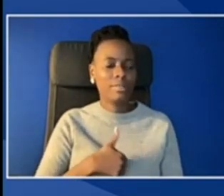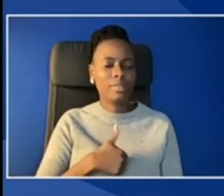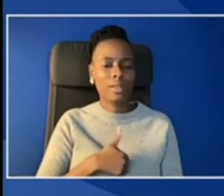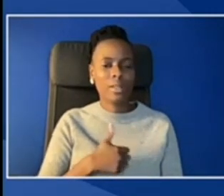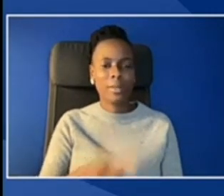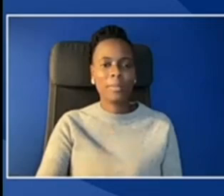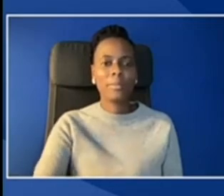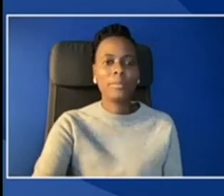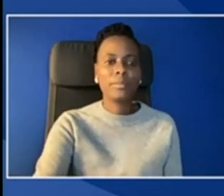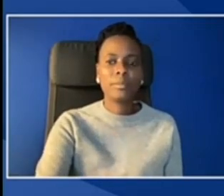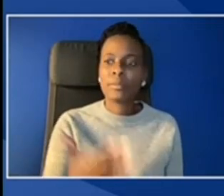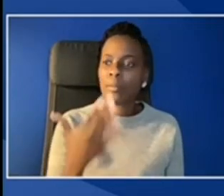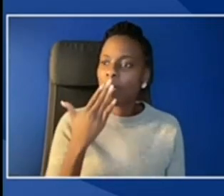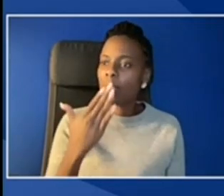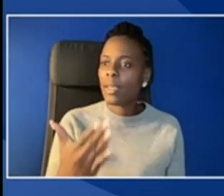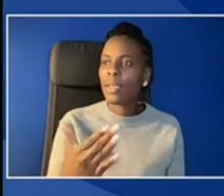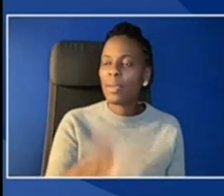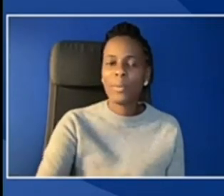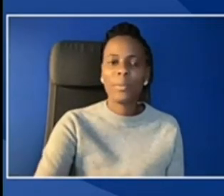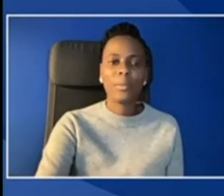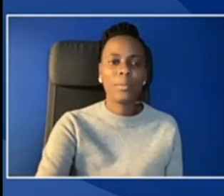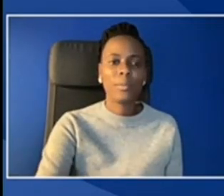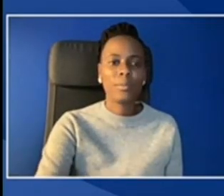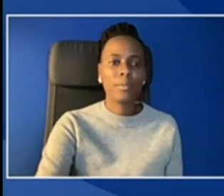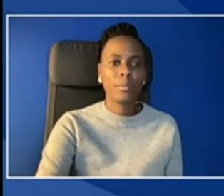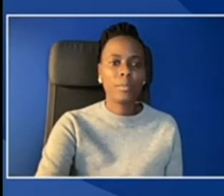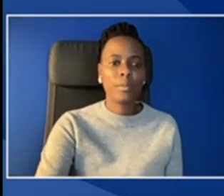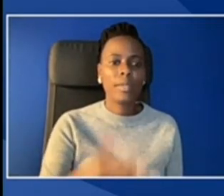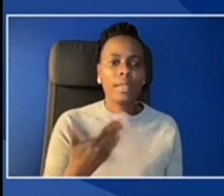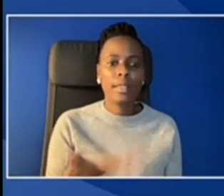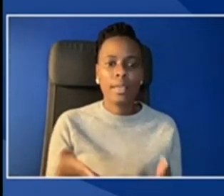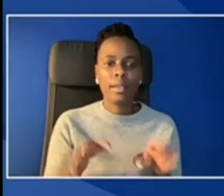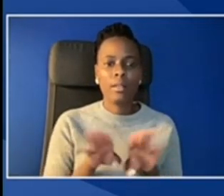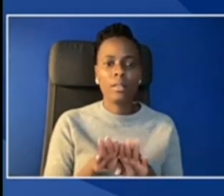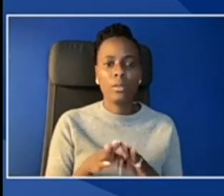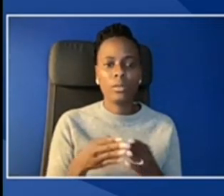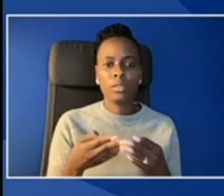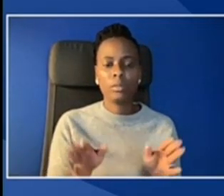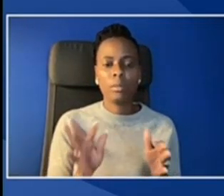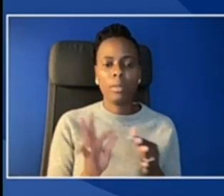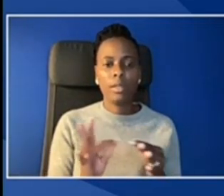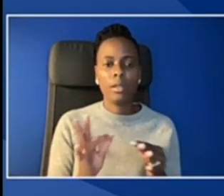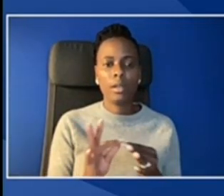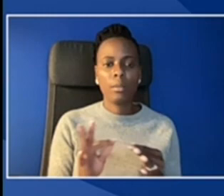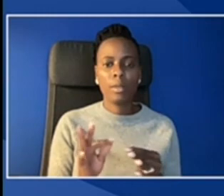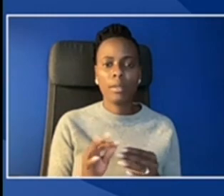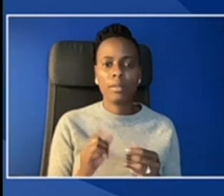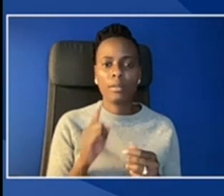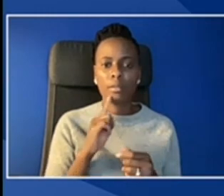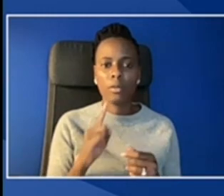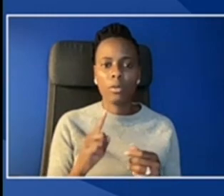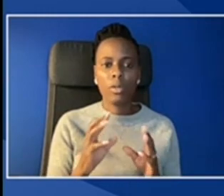Thank you, Representative Aguilar. And that concludes our public comment for session two.